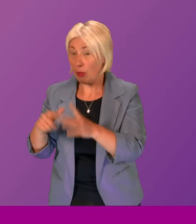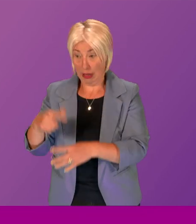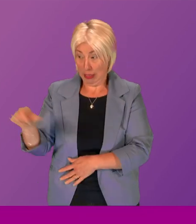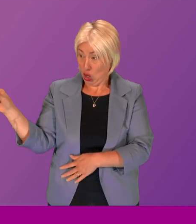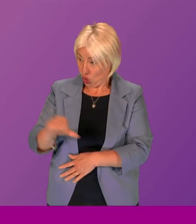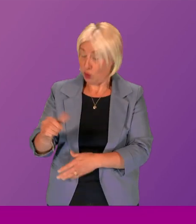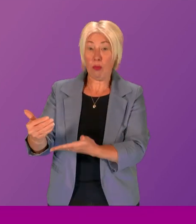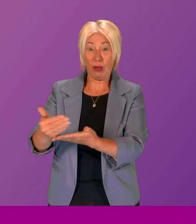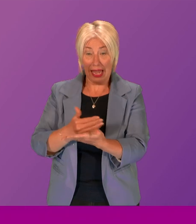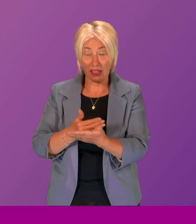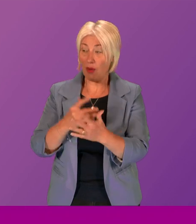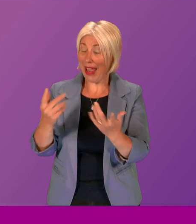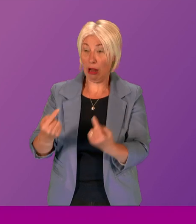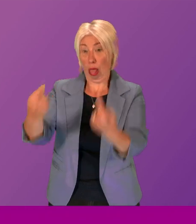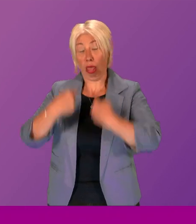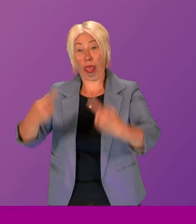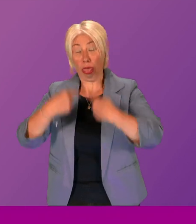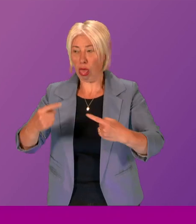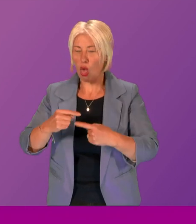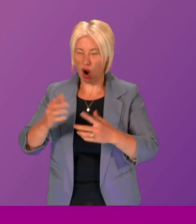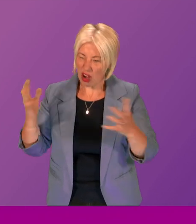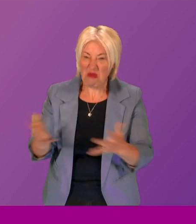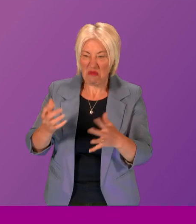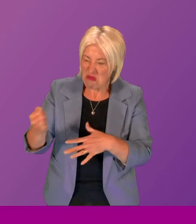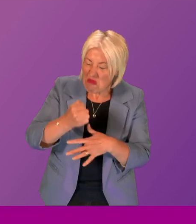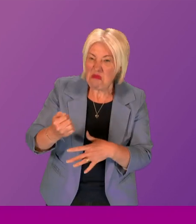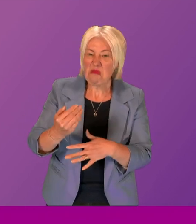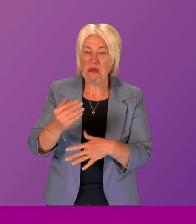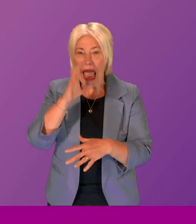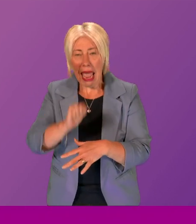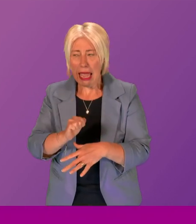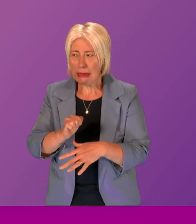that is threatening, abusive or intended to stir up hatred, why is he opposing the legislation?